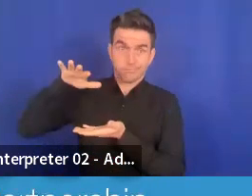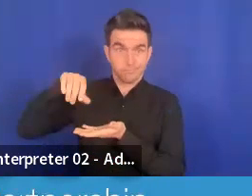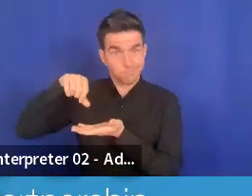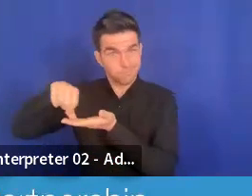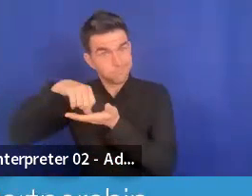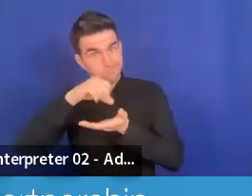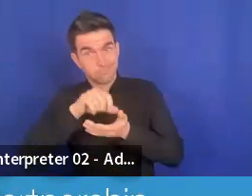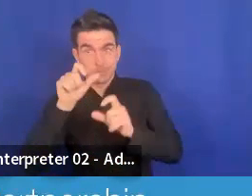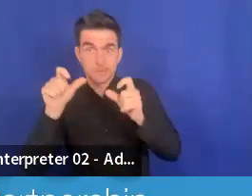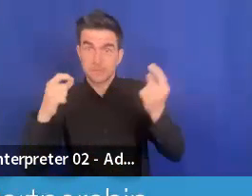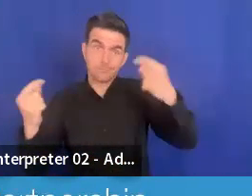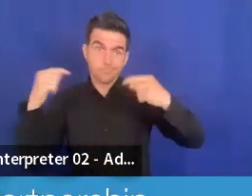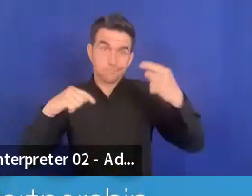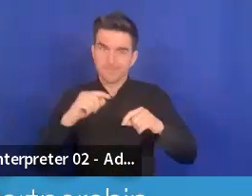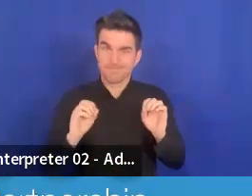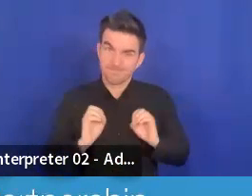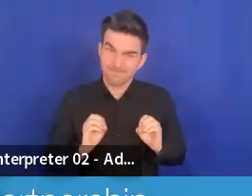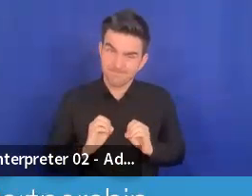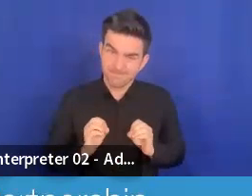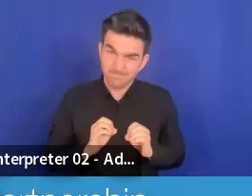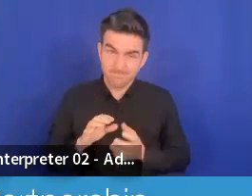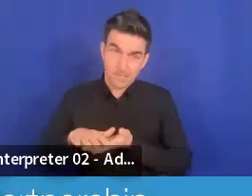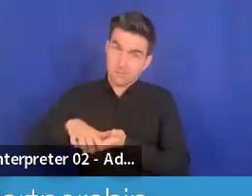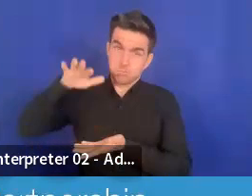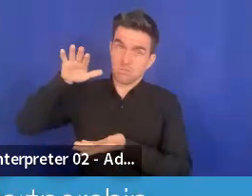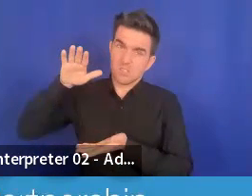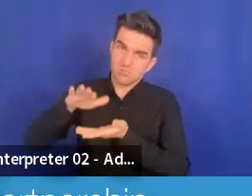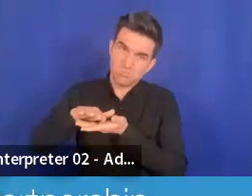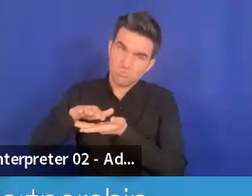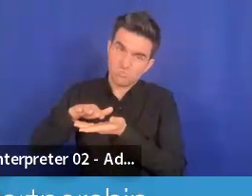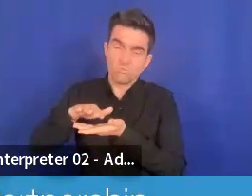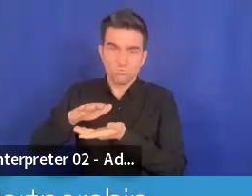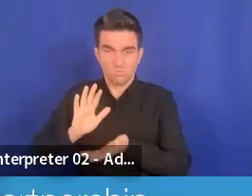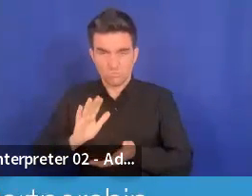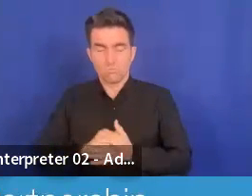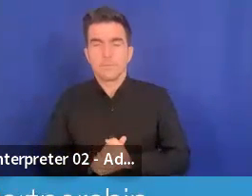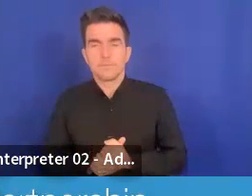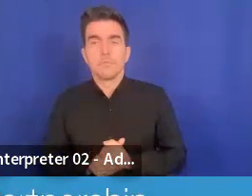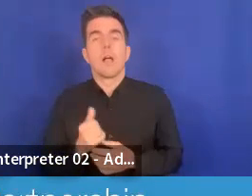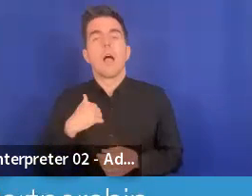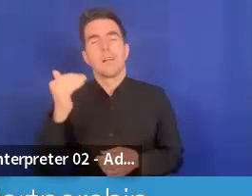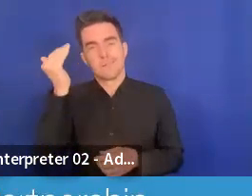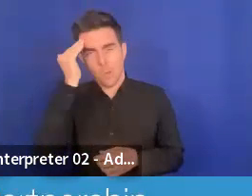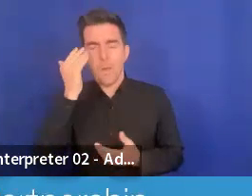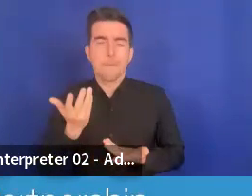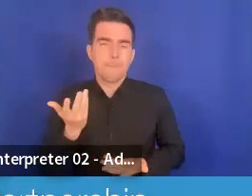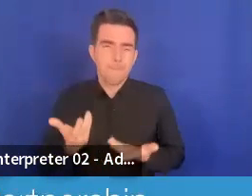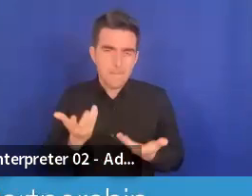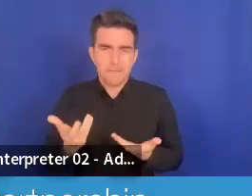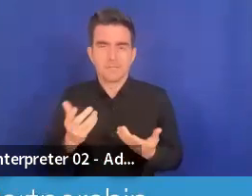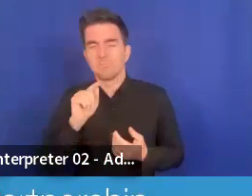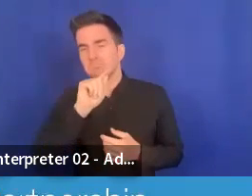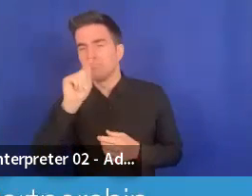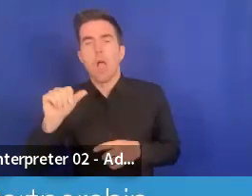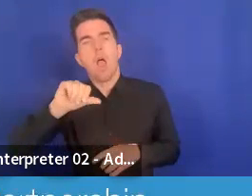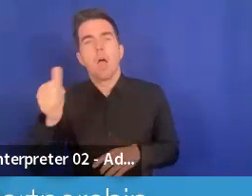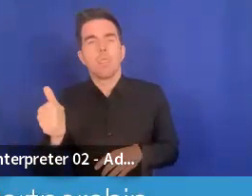I do know that maybe some of the other HLMs, the TB HLM had a little bit of funding for